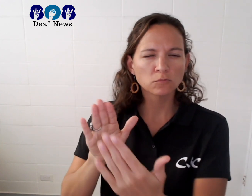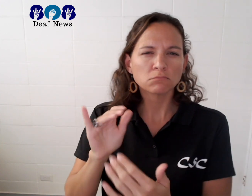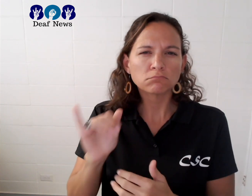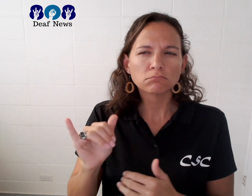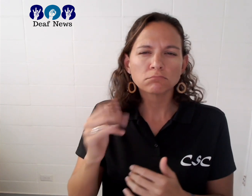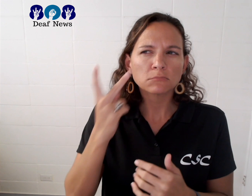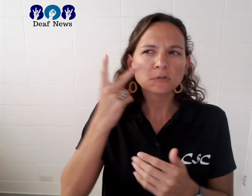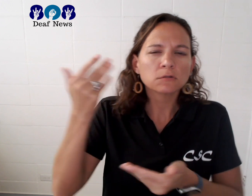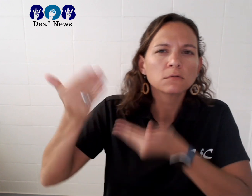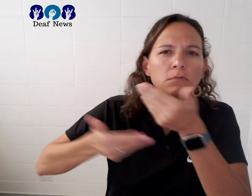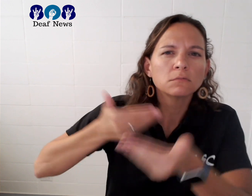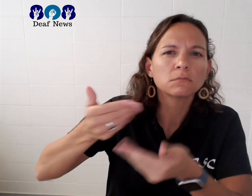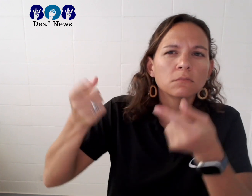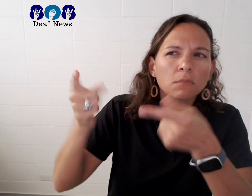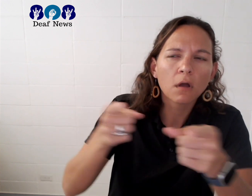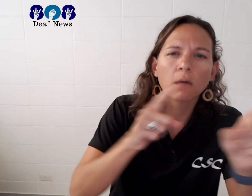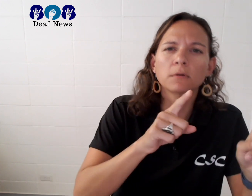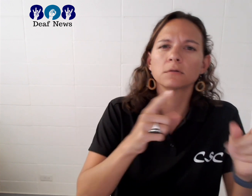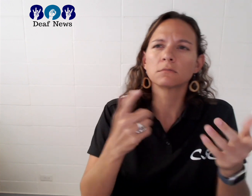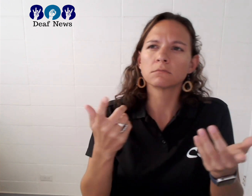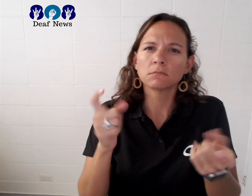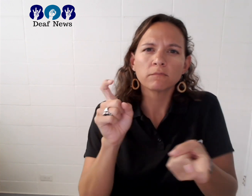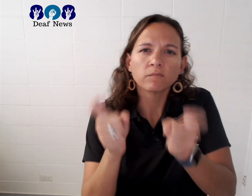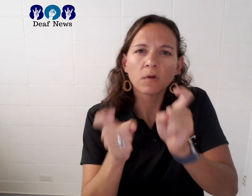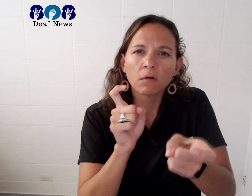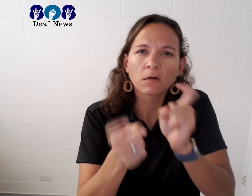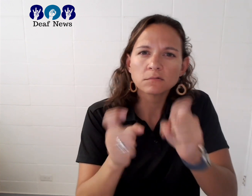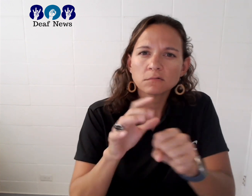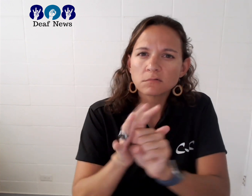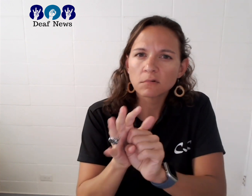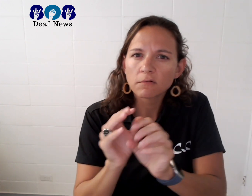Watch the progress and see what is happening, make adjustments as needed,